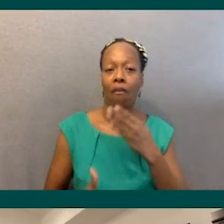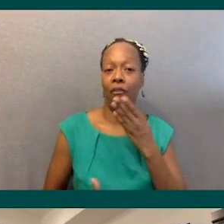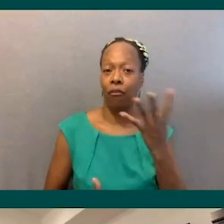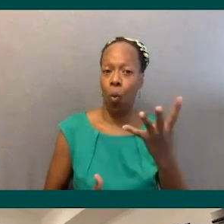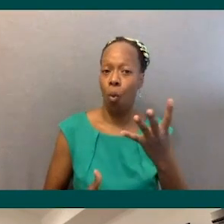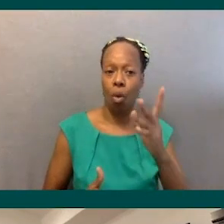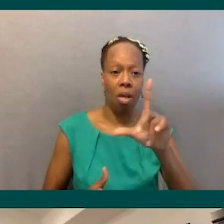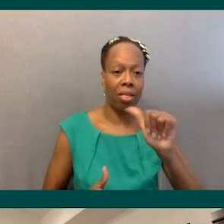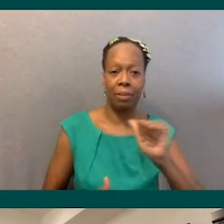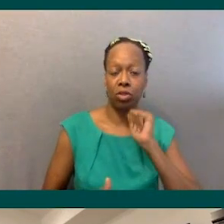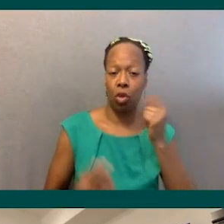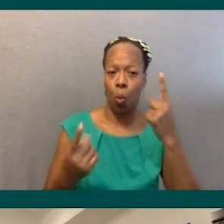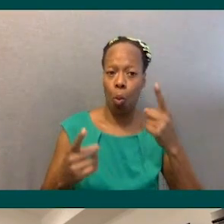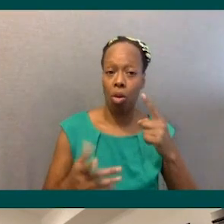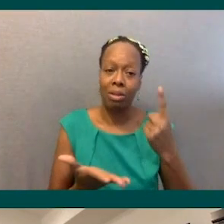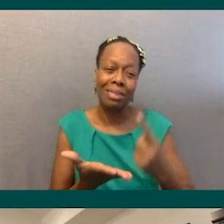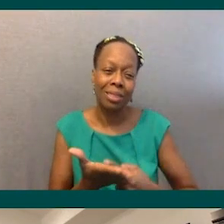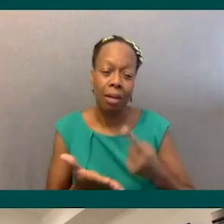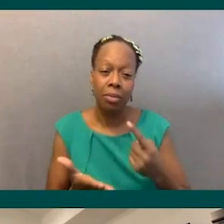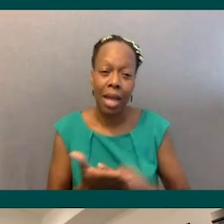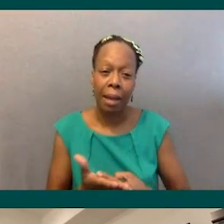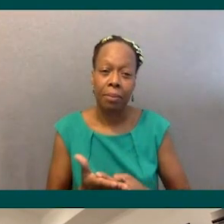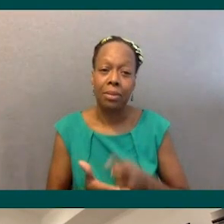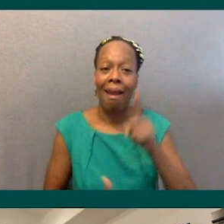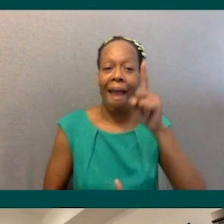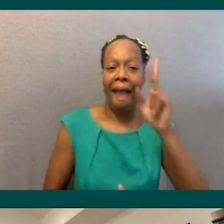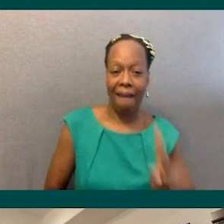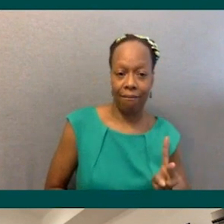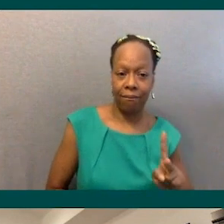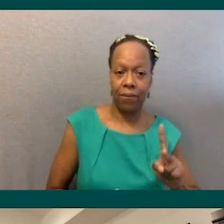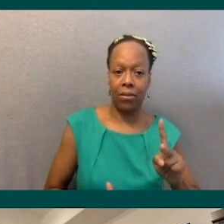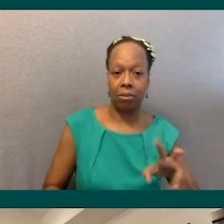This is the geography of the disorder,